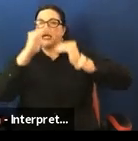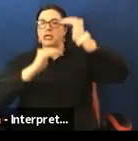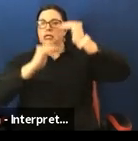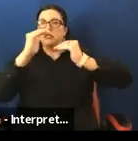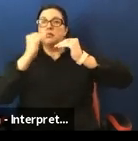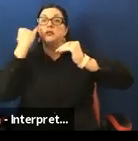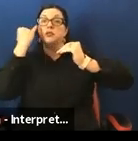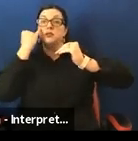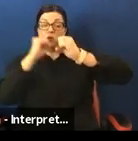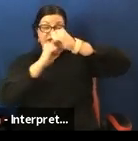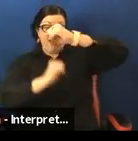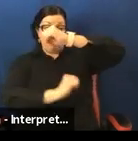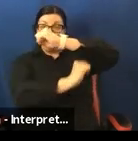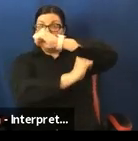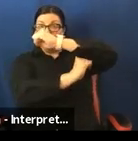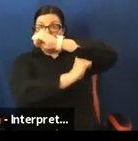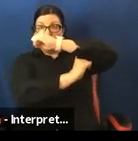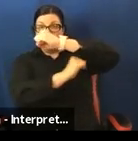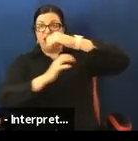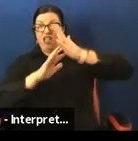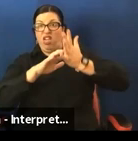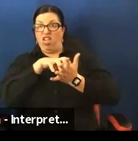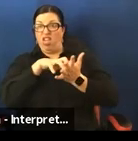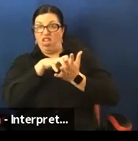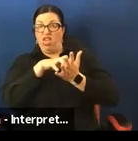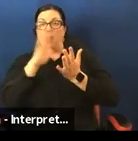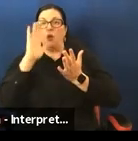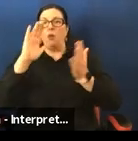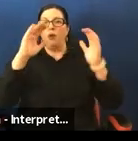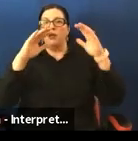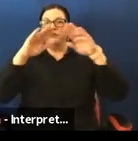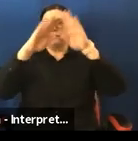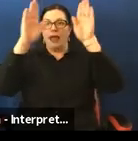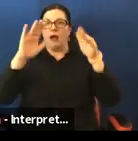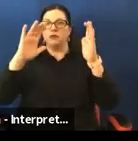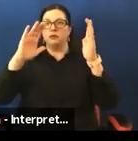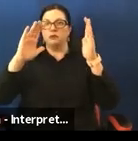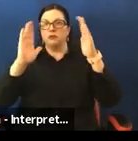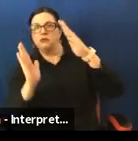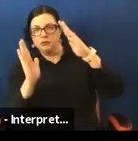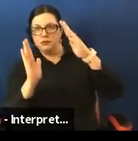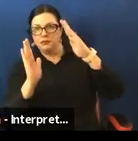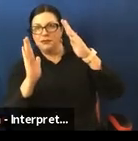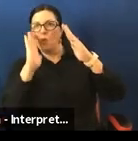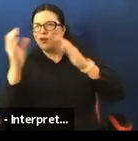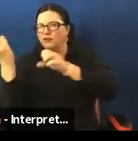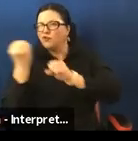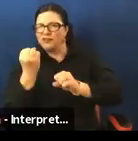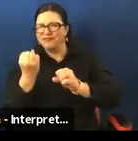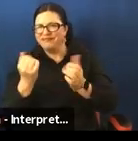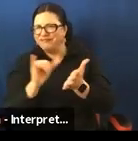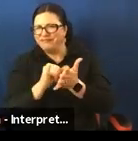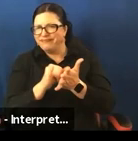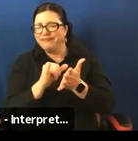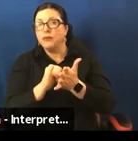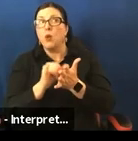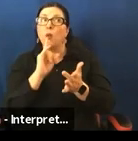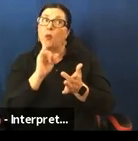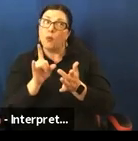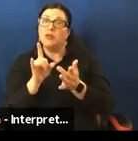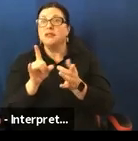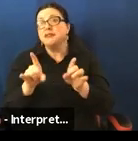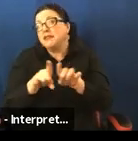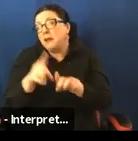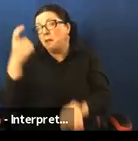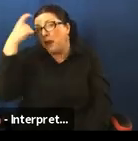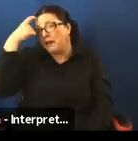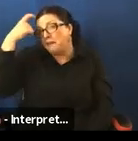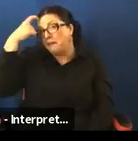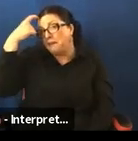Jason Williams: Goes up is going to be crooked or it's going to be really wobbly and it's not going to be strong. Same thing with our brains if our foundation is not strong. The way our brain is built.